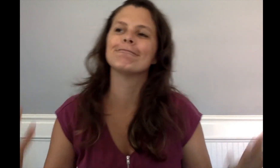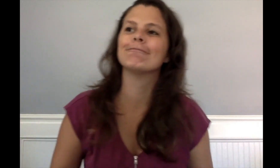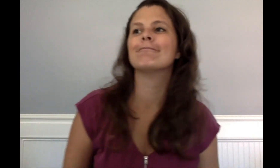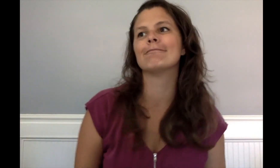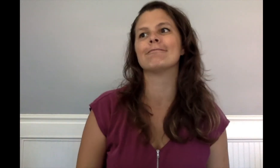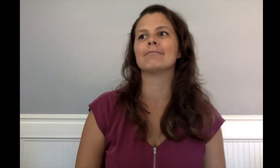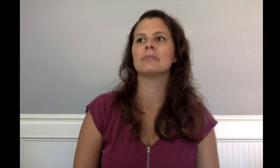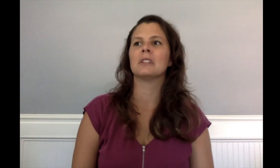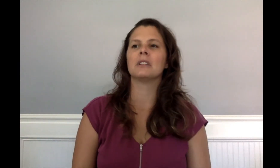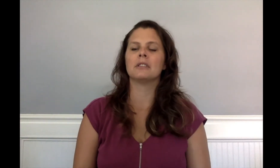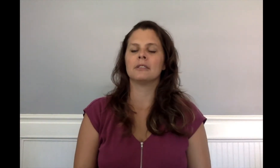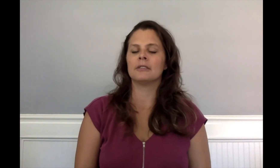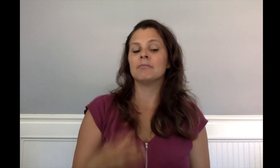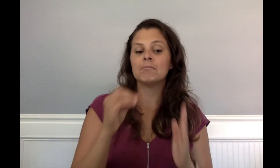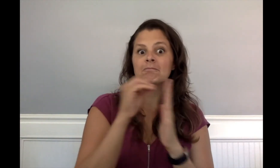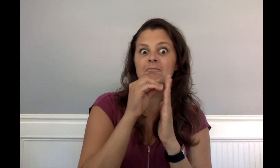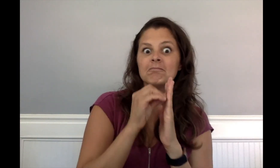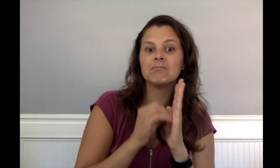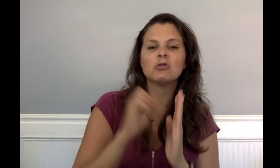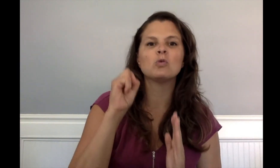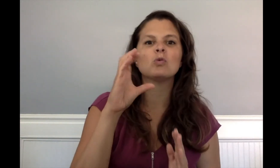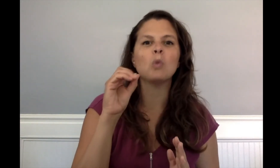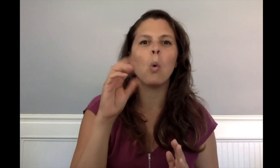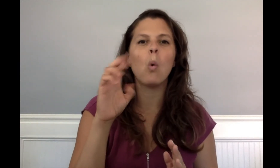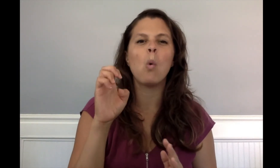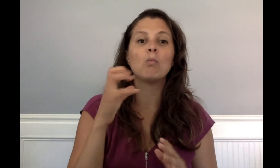It's supposed to be seven cards otherwise," Charlie said.